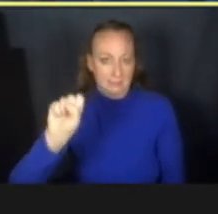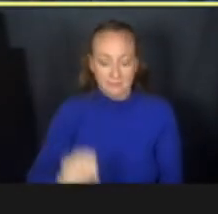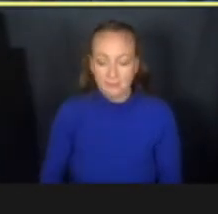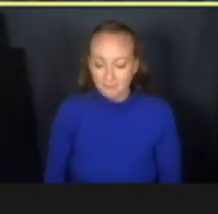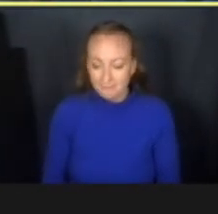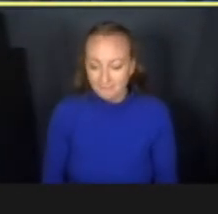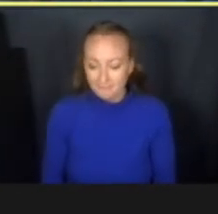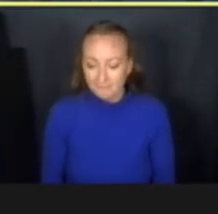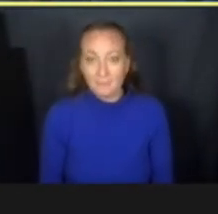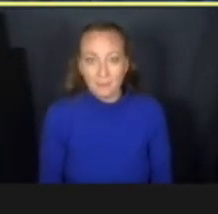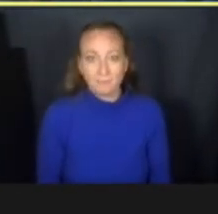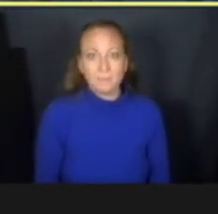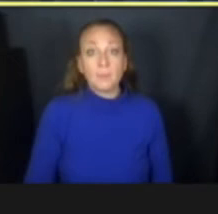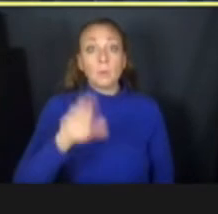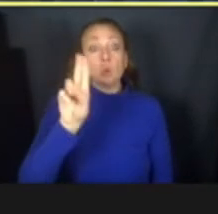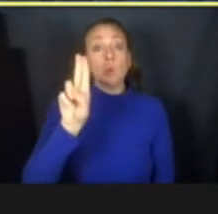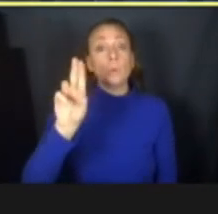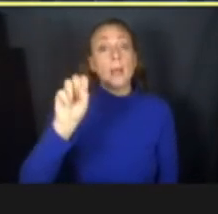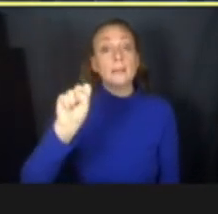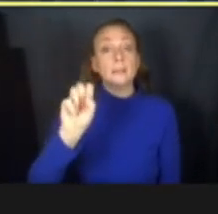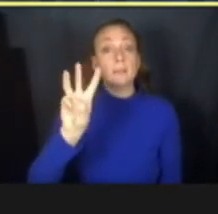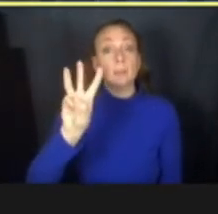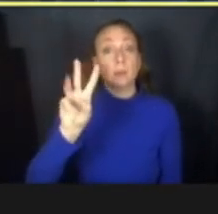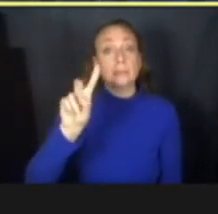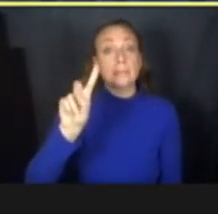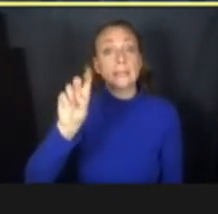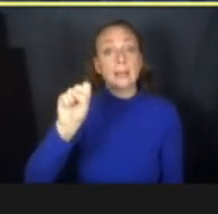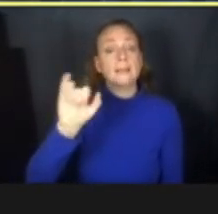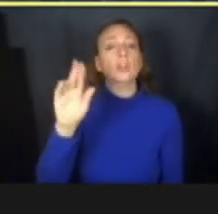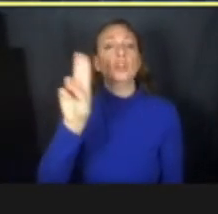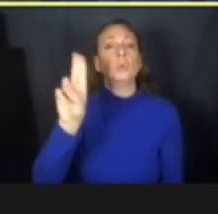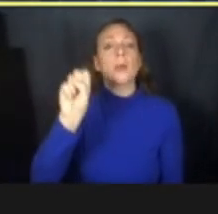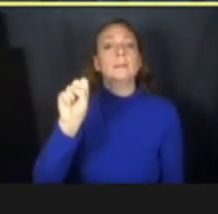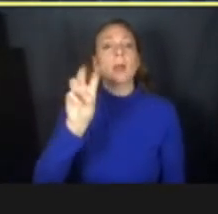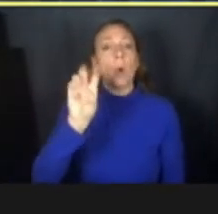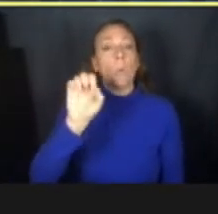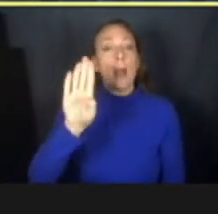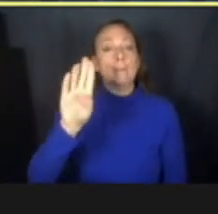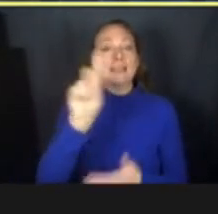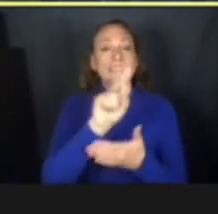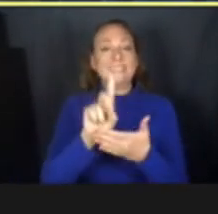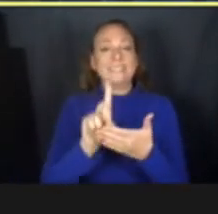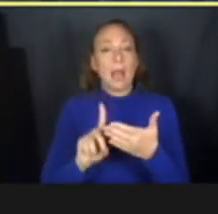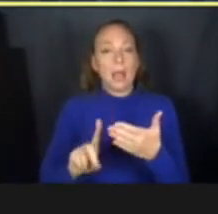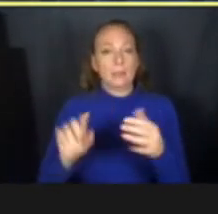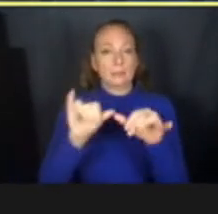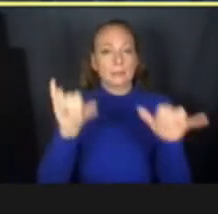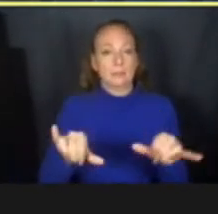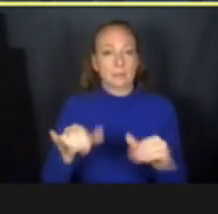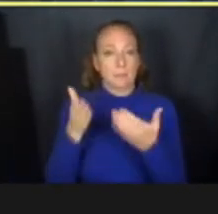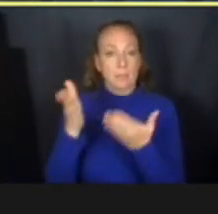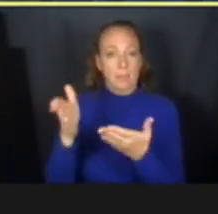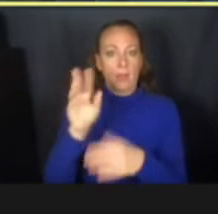So, the USWDS is a US web design system. You can find that at designsystem.digital.gov.